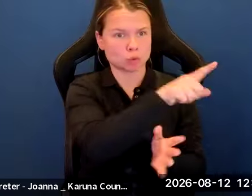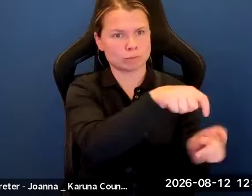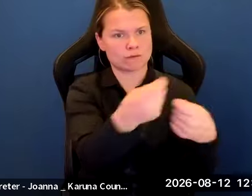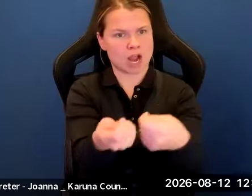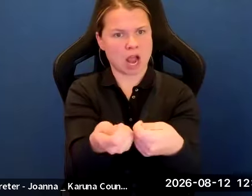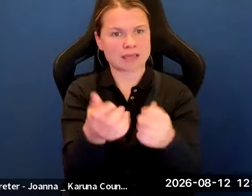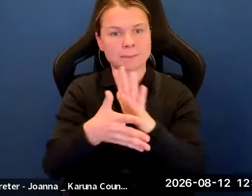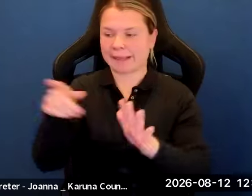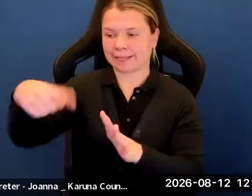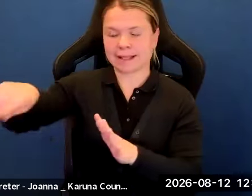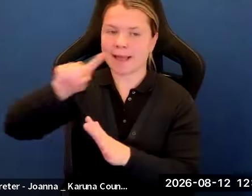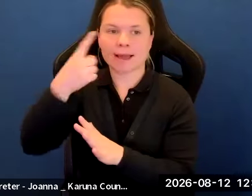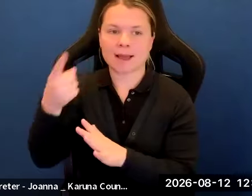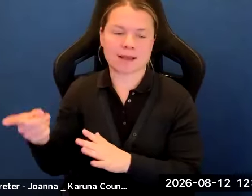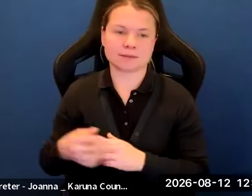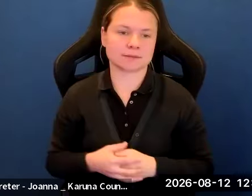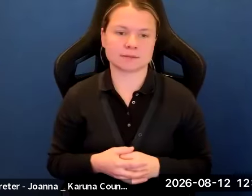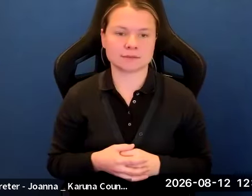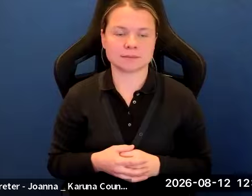adjustments that should be provided by your host